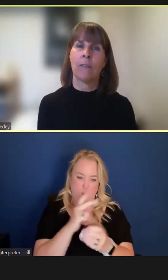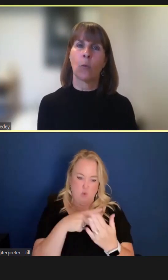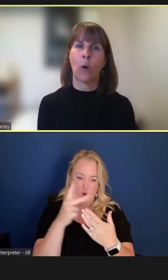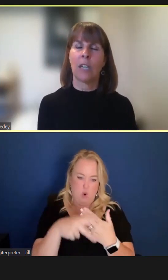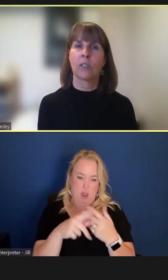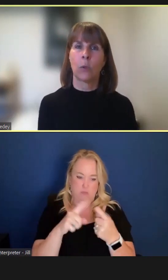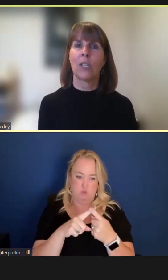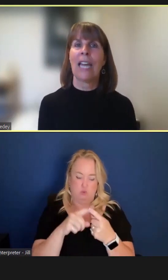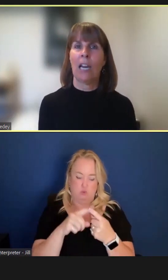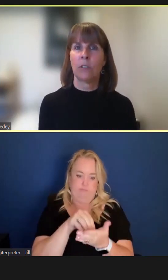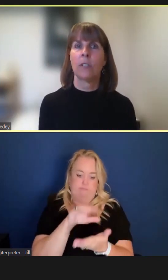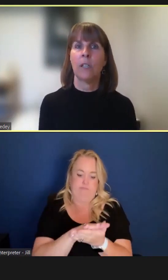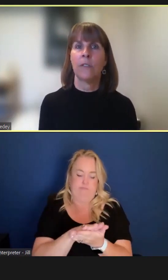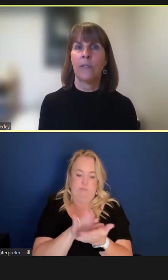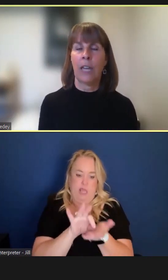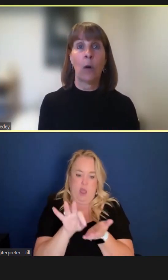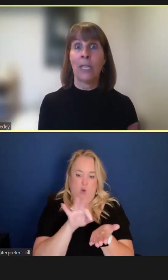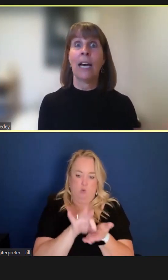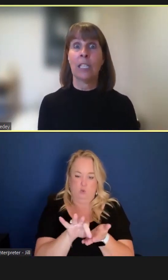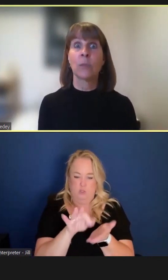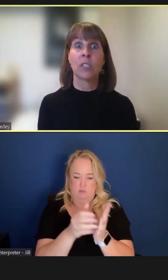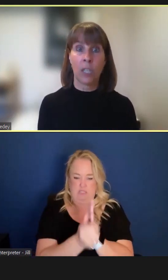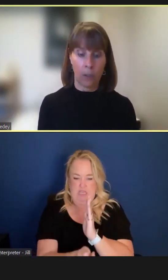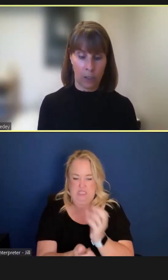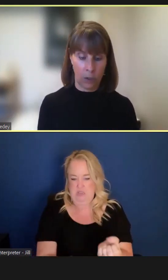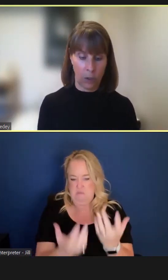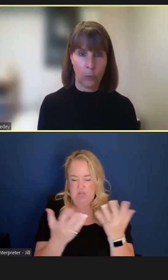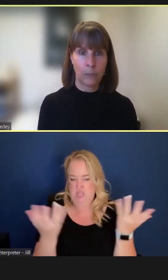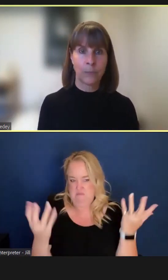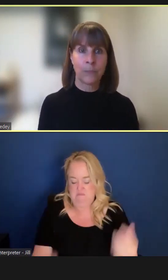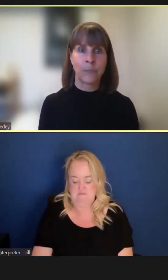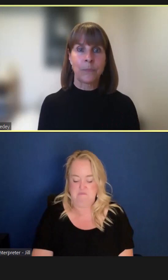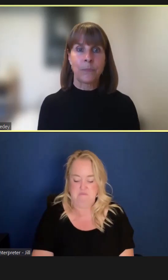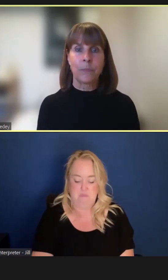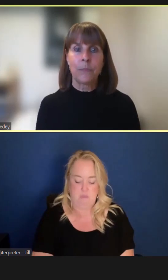raw score count of how many items a child can